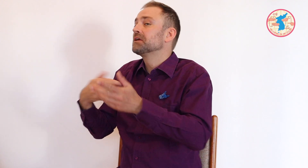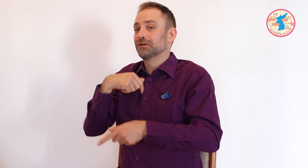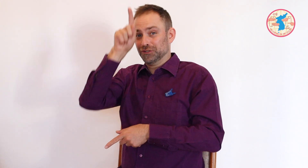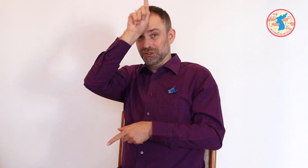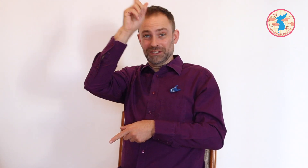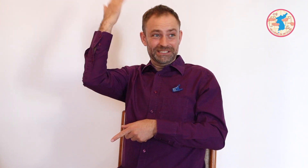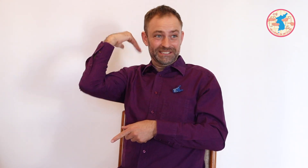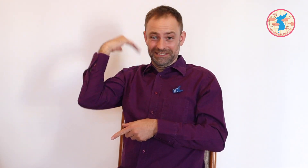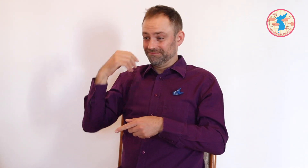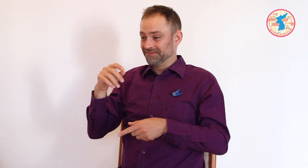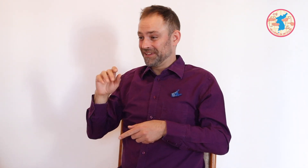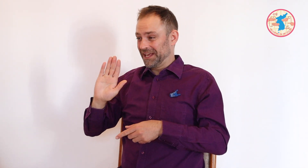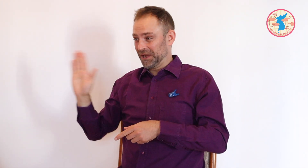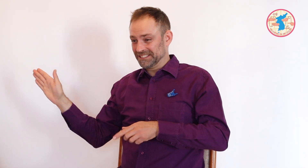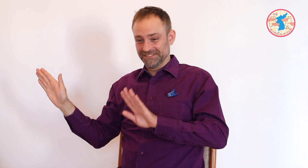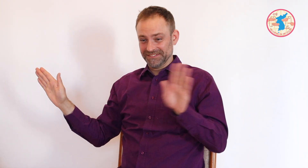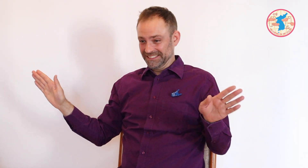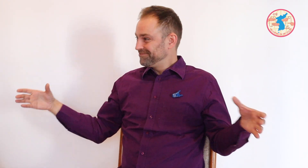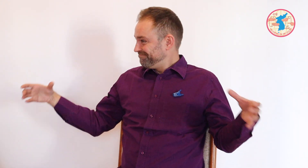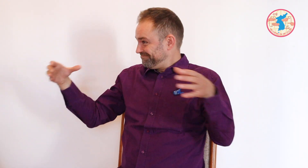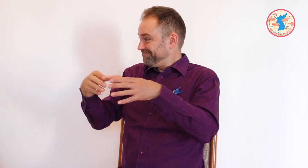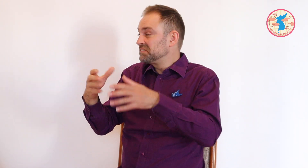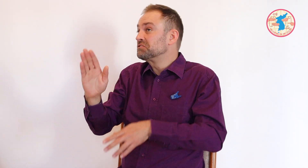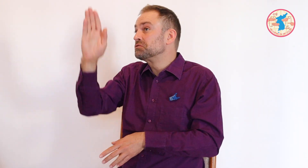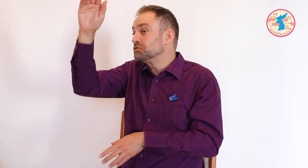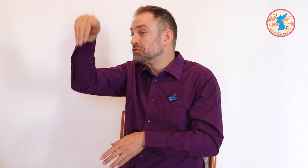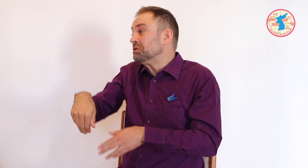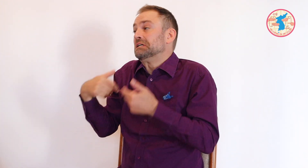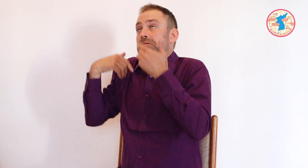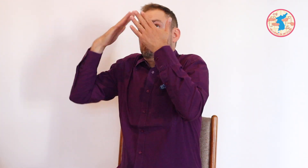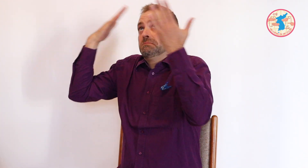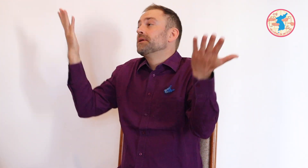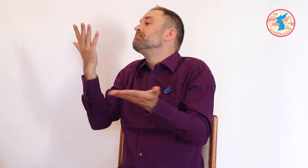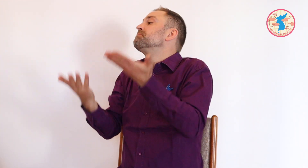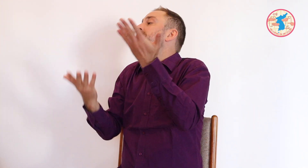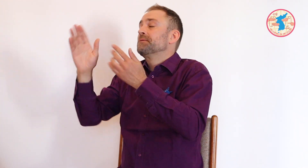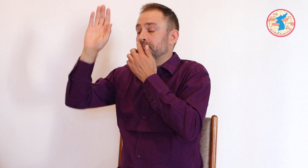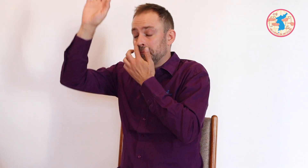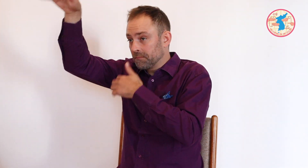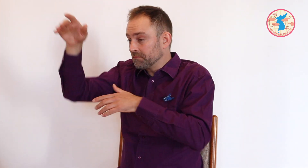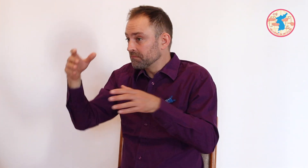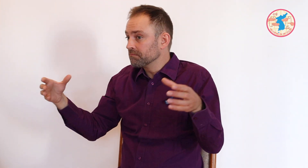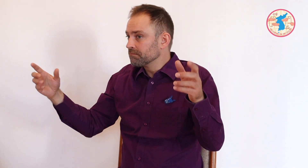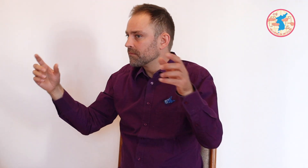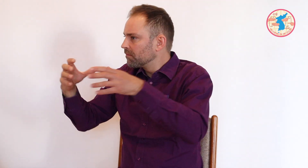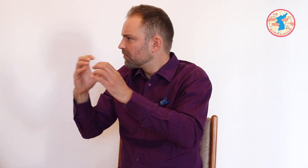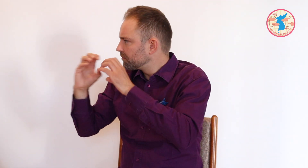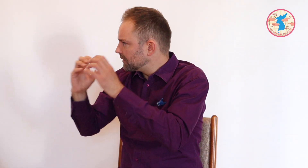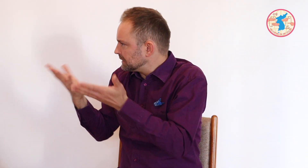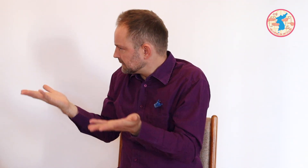Oh yes, remember when East/West Germany merged into 1 Germany. At the beginning, it was difficult for Deaf East/West Germans to communicate. I wish to improve mutual intelligibility just in case the Korean reunification ever happens.